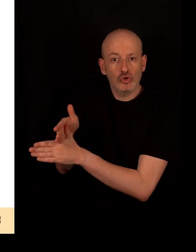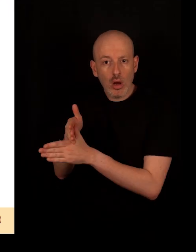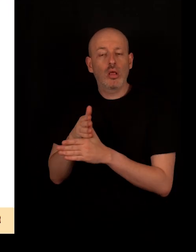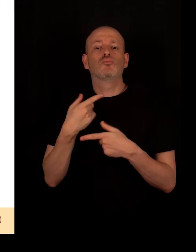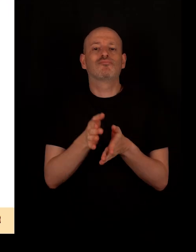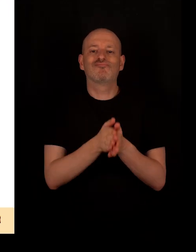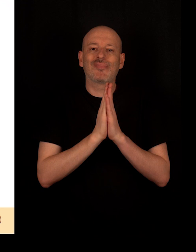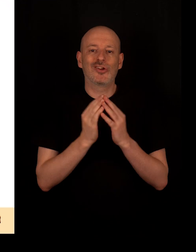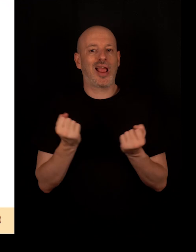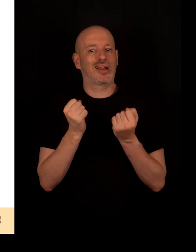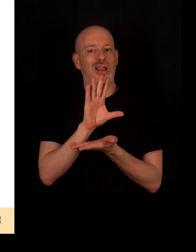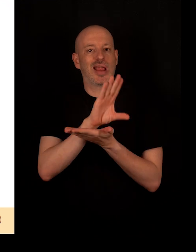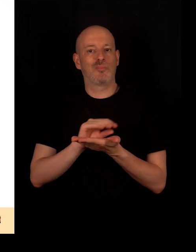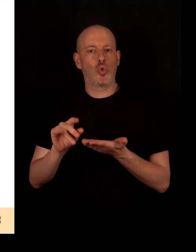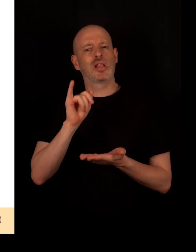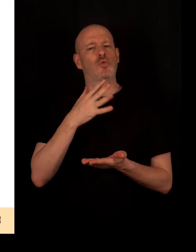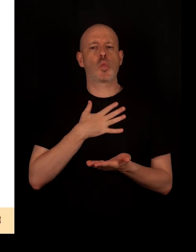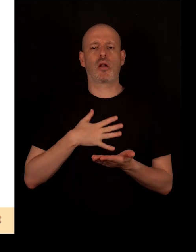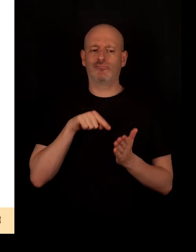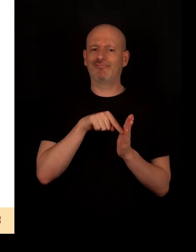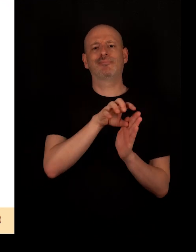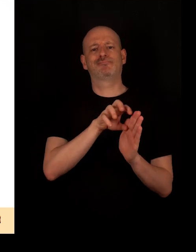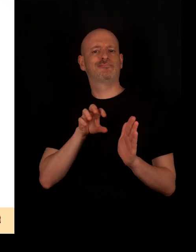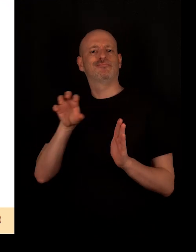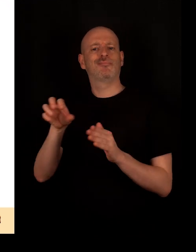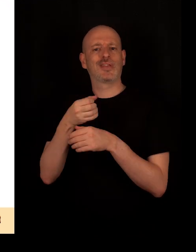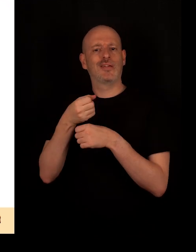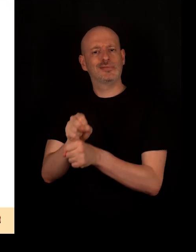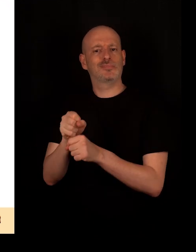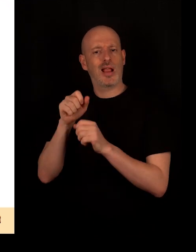We will ask that in the activity report, if we want to share a video